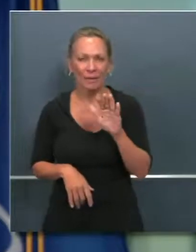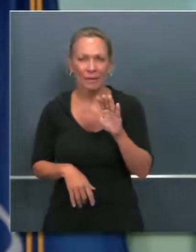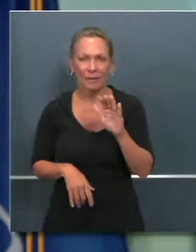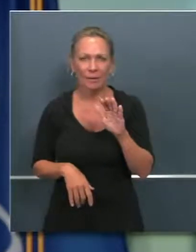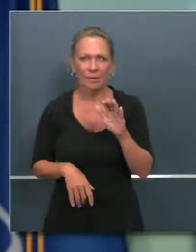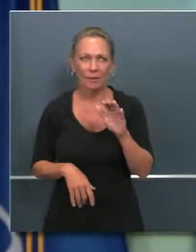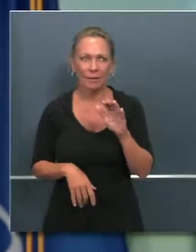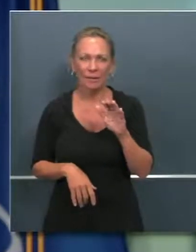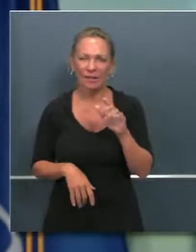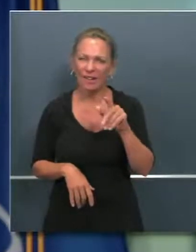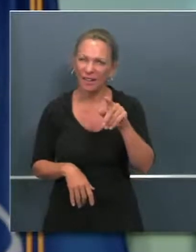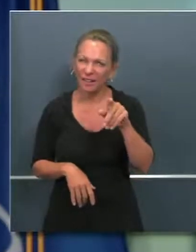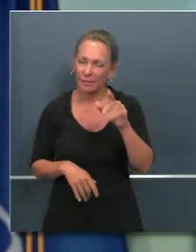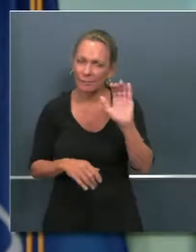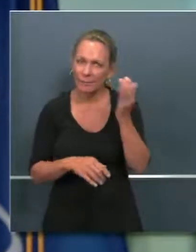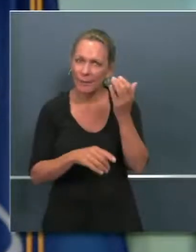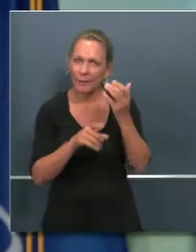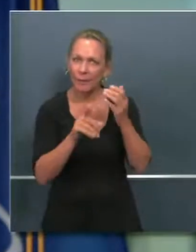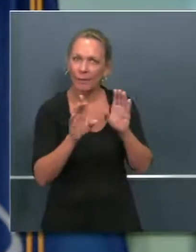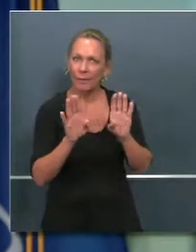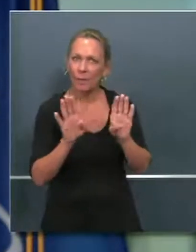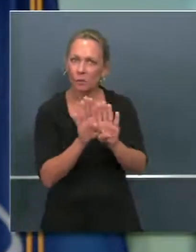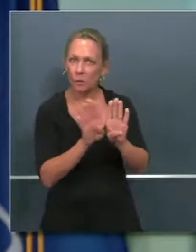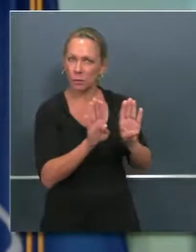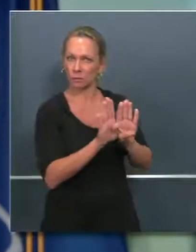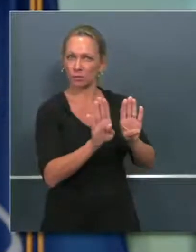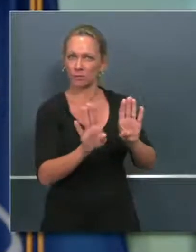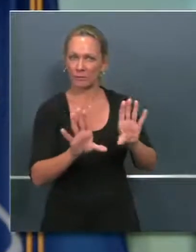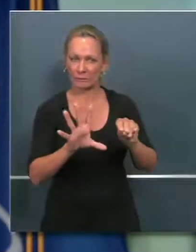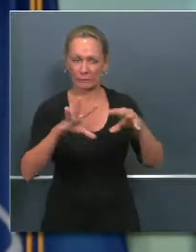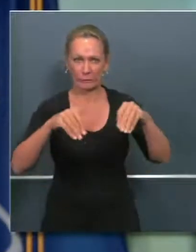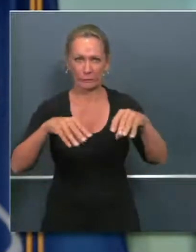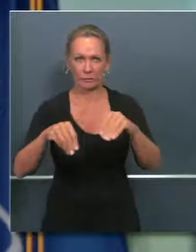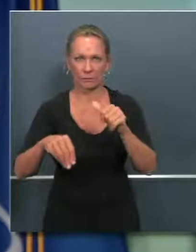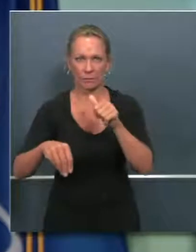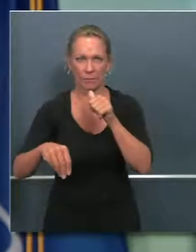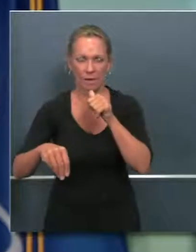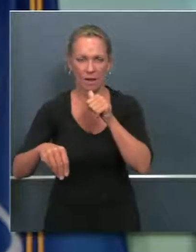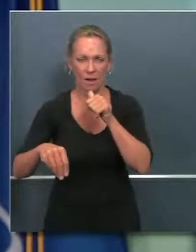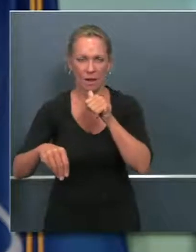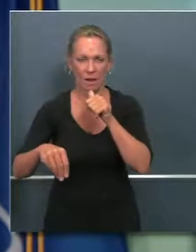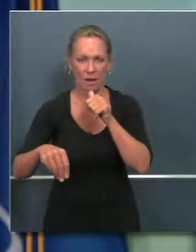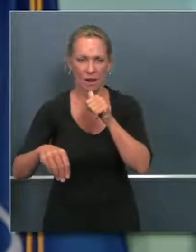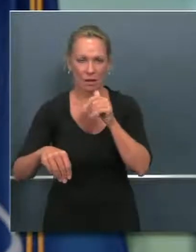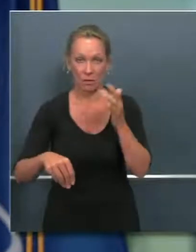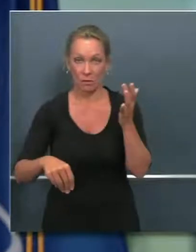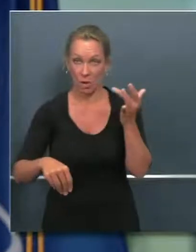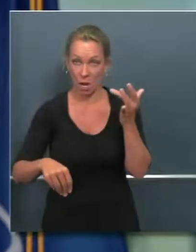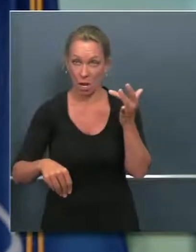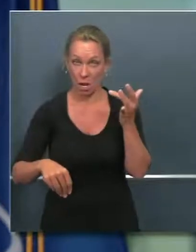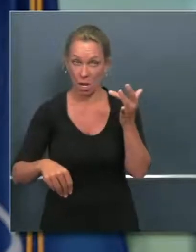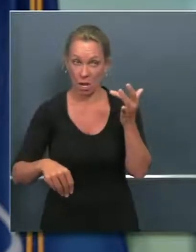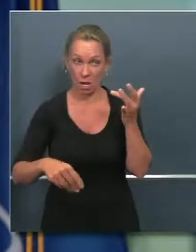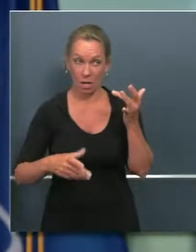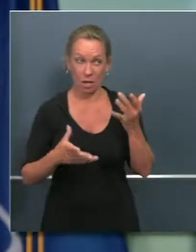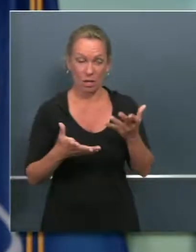them to be the highest risk spaces so if we know they're high risk spaces why aren't we closing